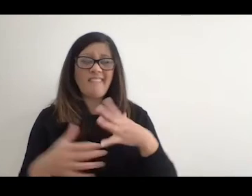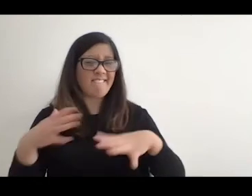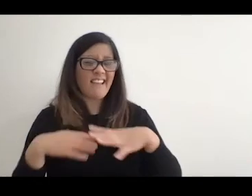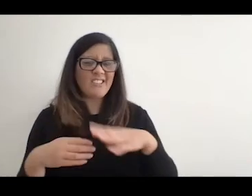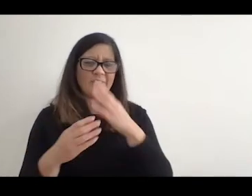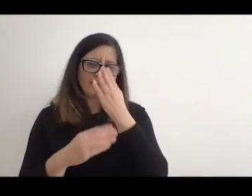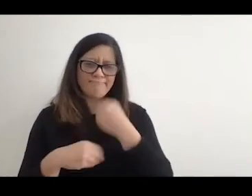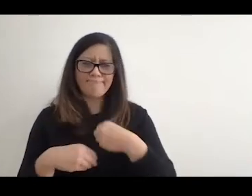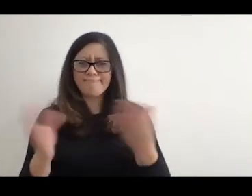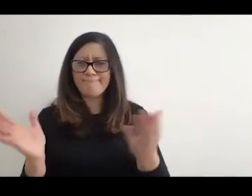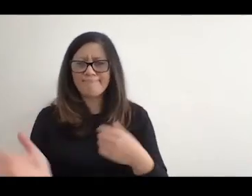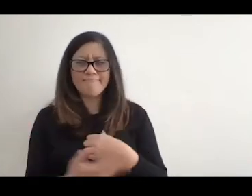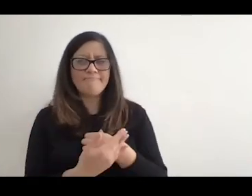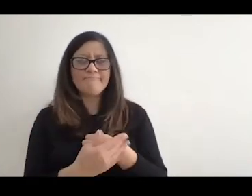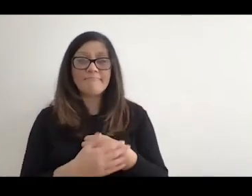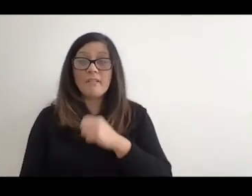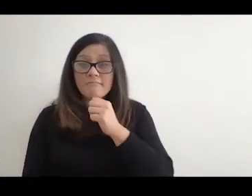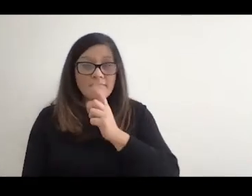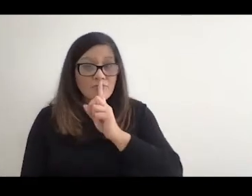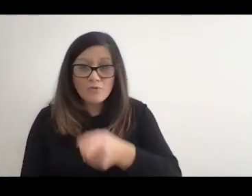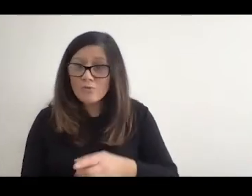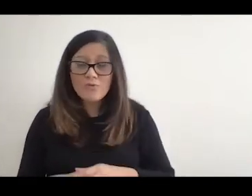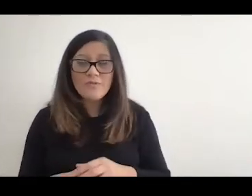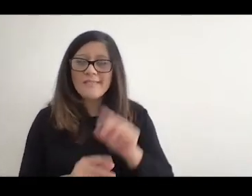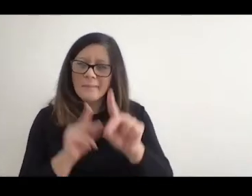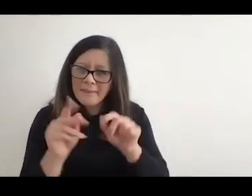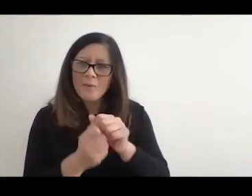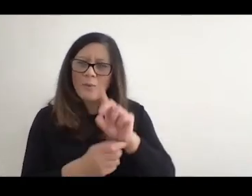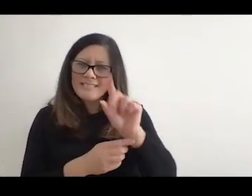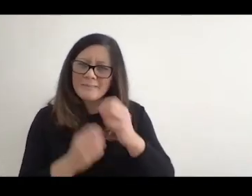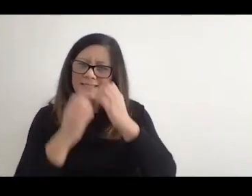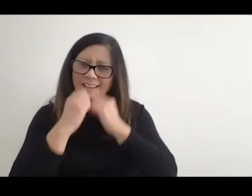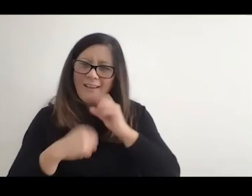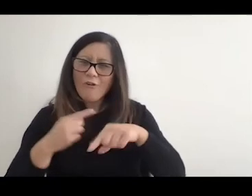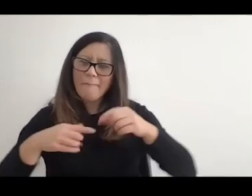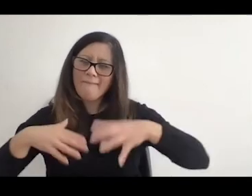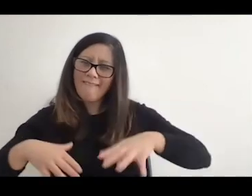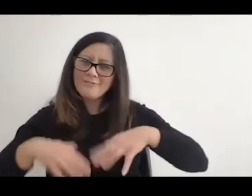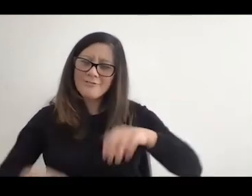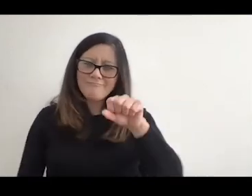That's not true. People with disabilities care about fashion it's just that from many of